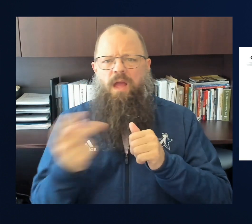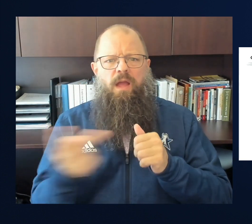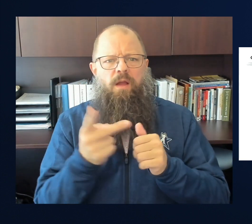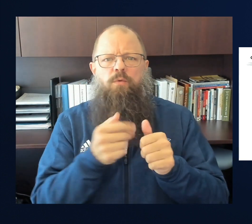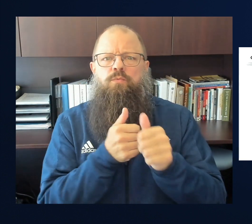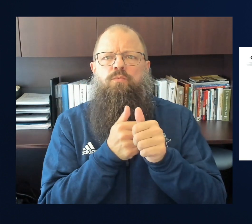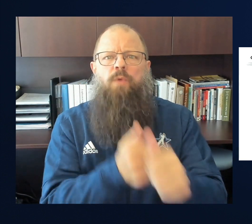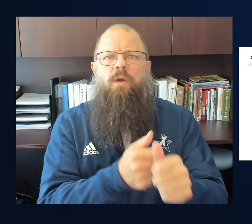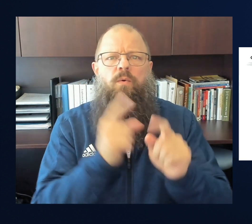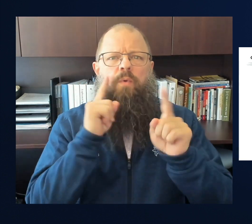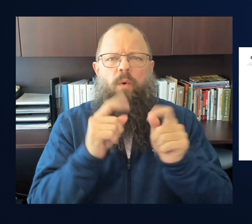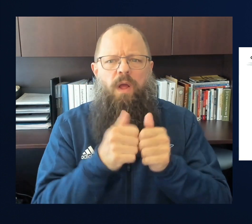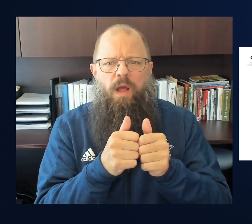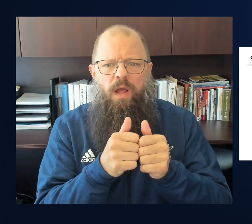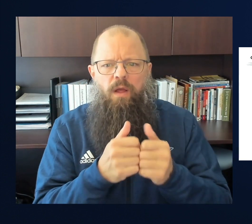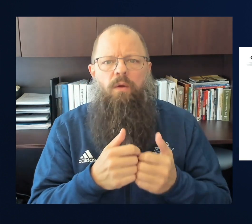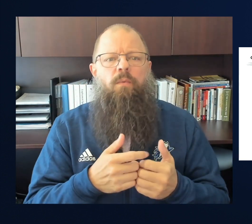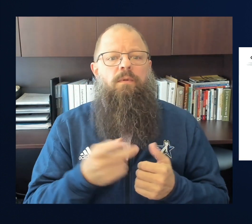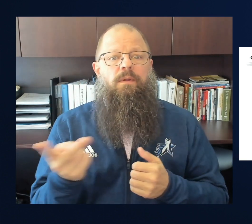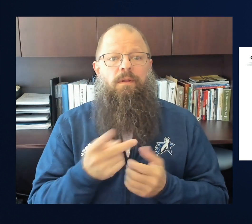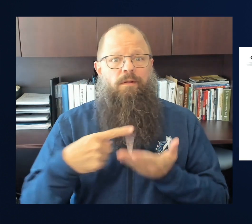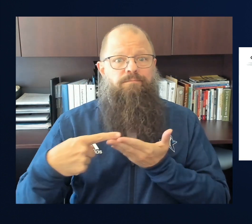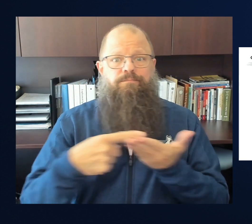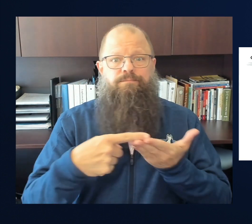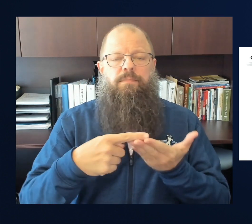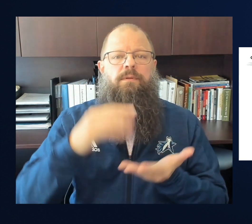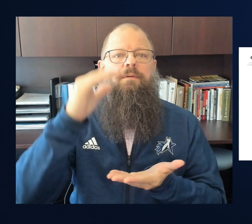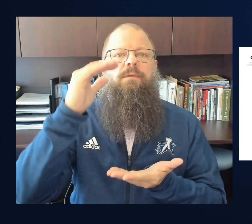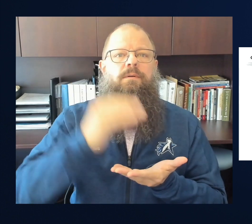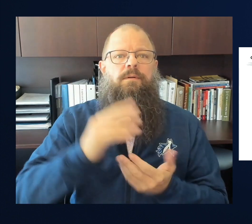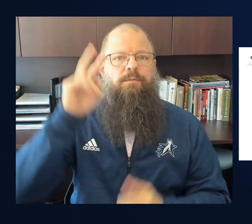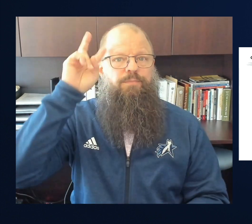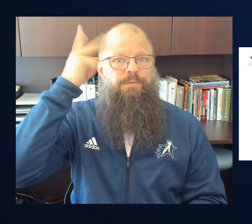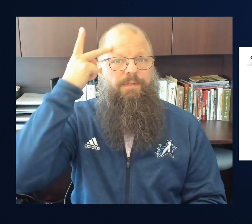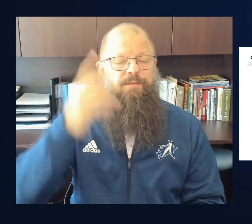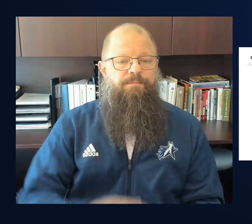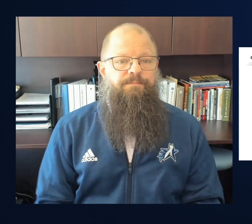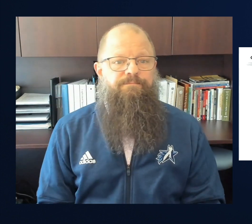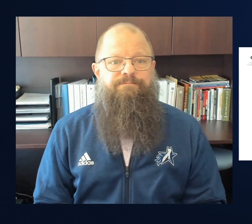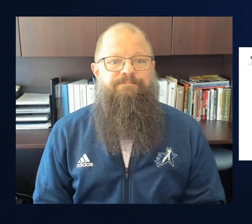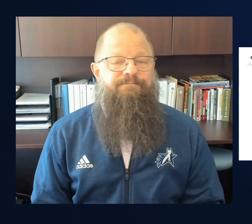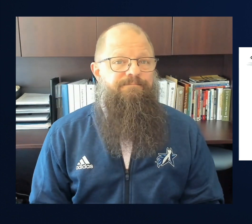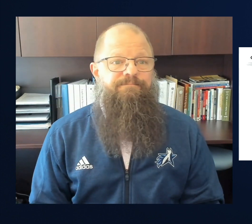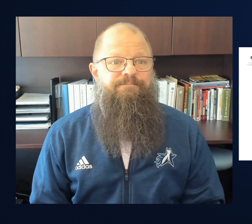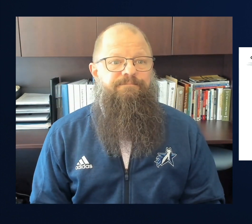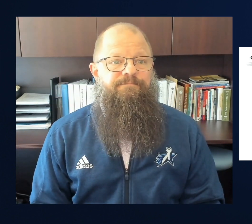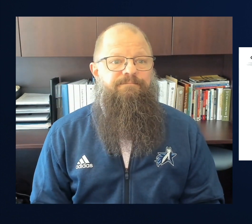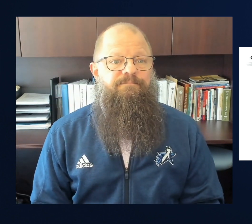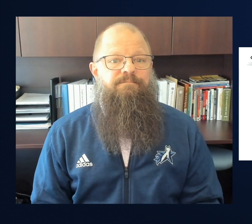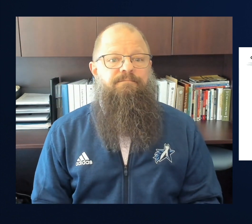come to an agreement about how they can track those goals. That discussion helps lessen any